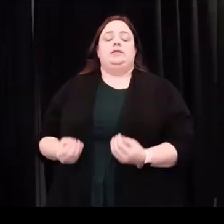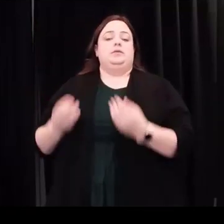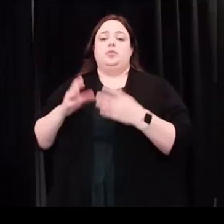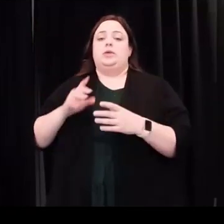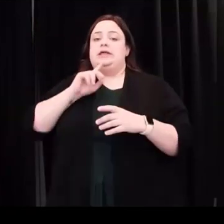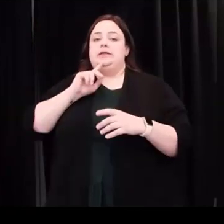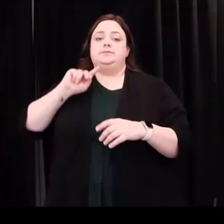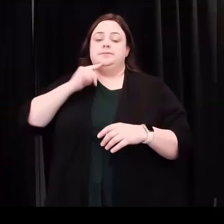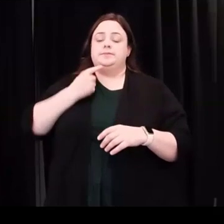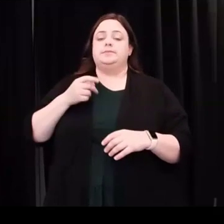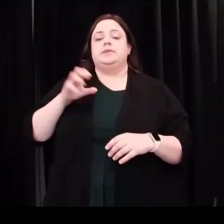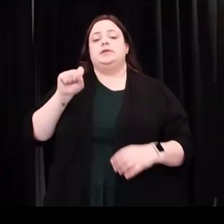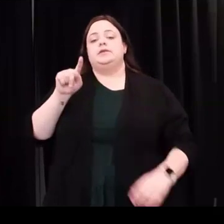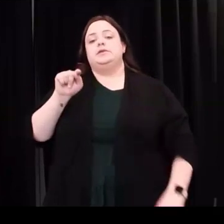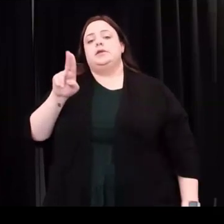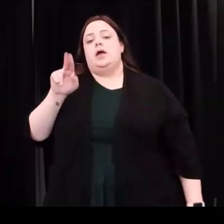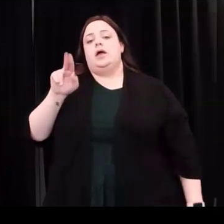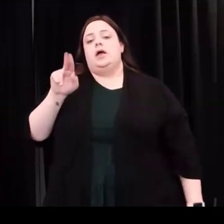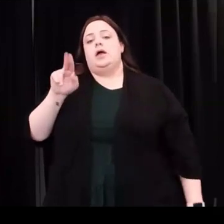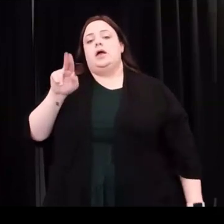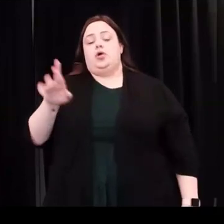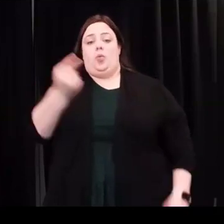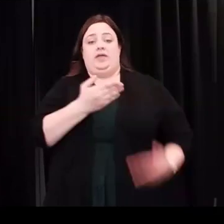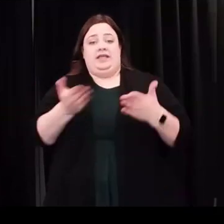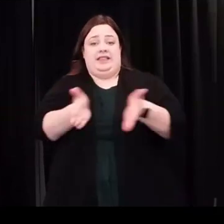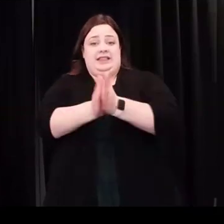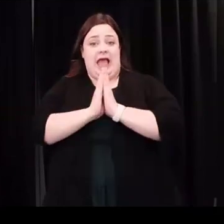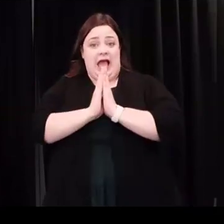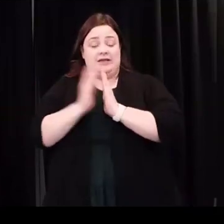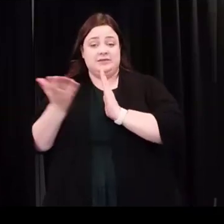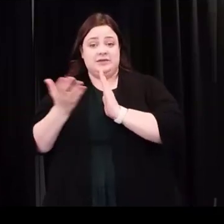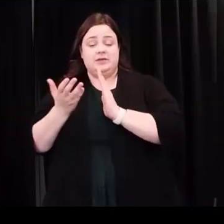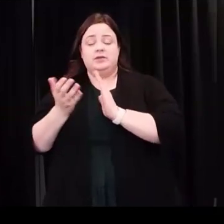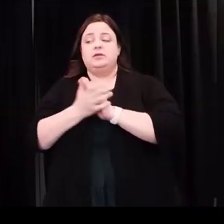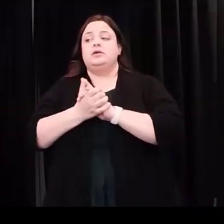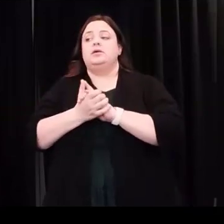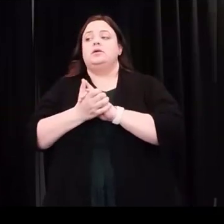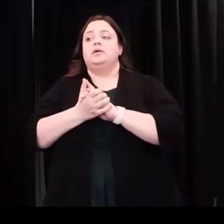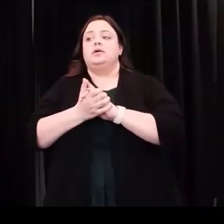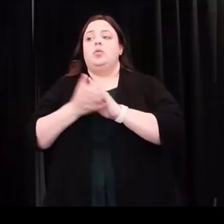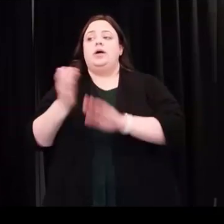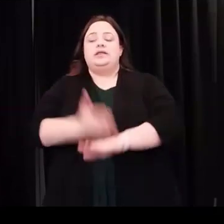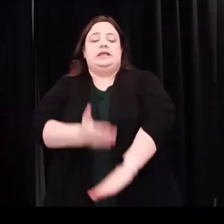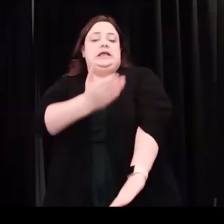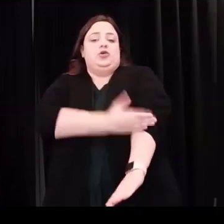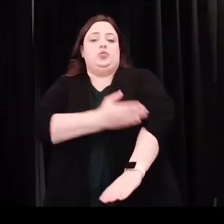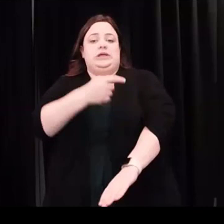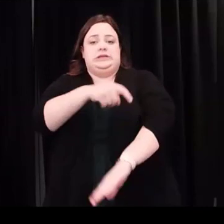stutters. And one of the things that they asked for was increased time,